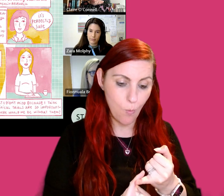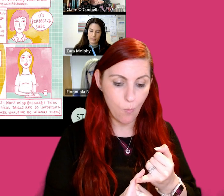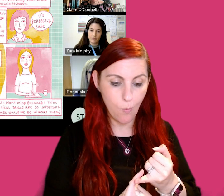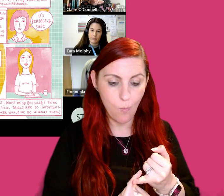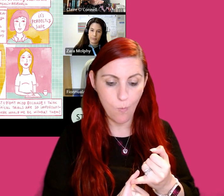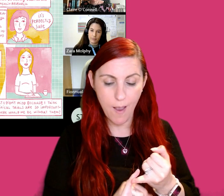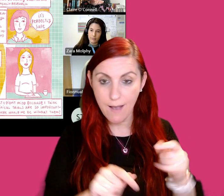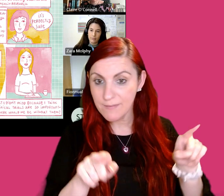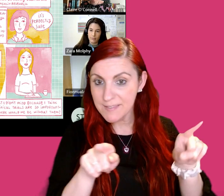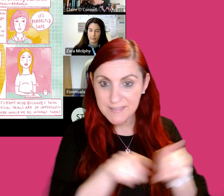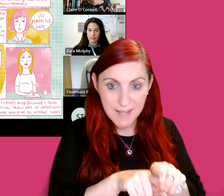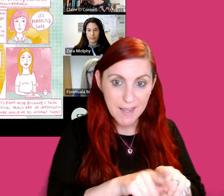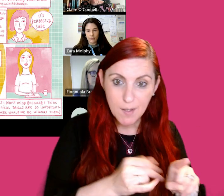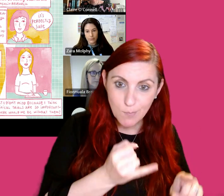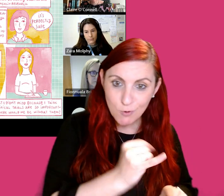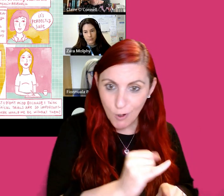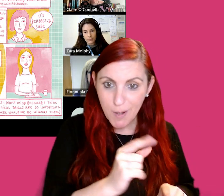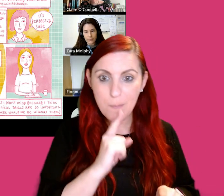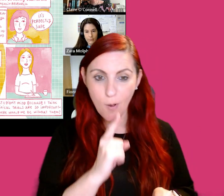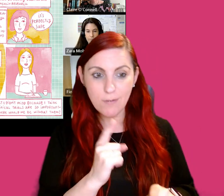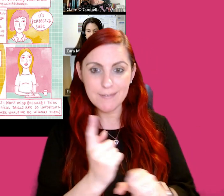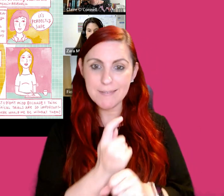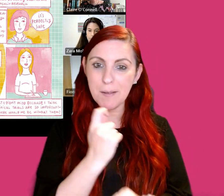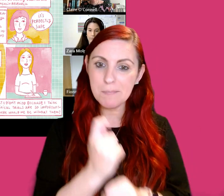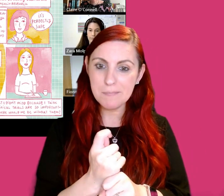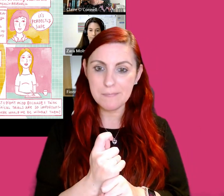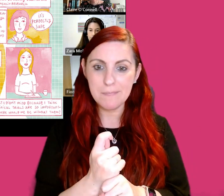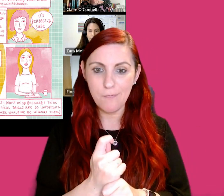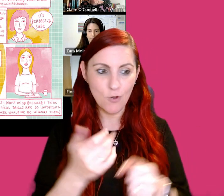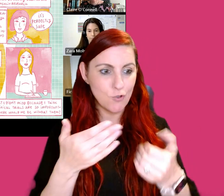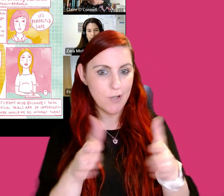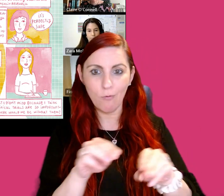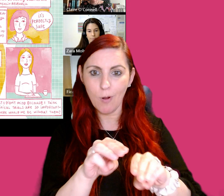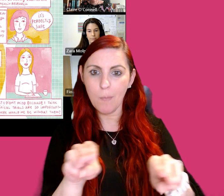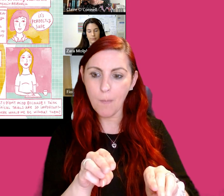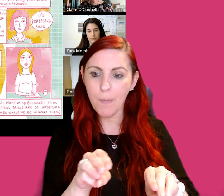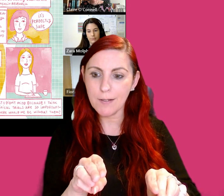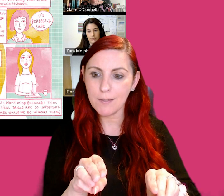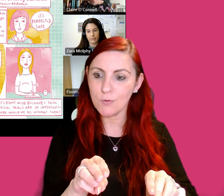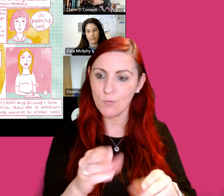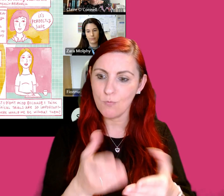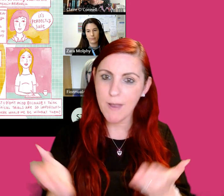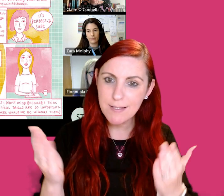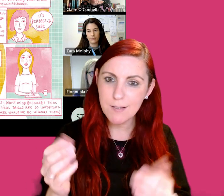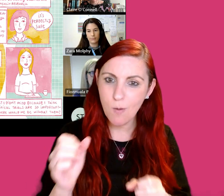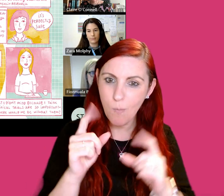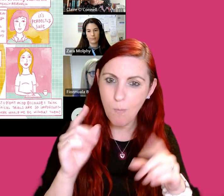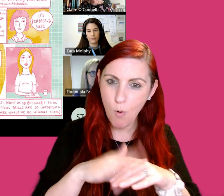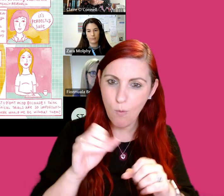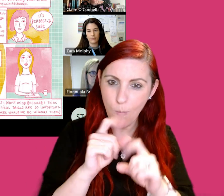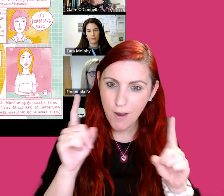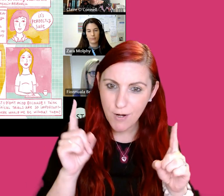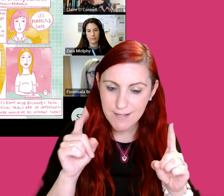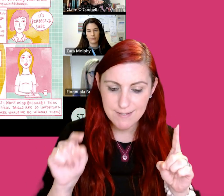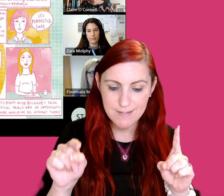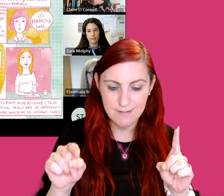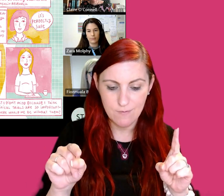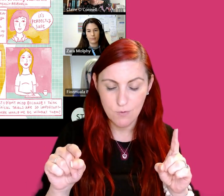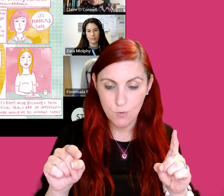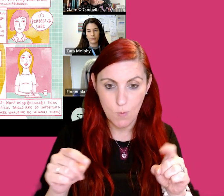Journey but also uh for the general public and to raise awareness uh to the among the general